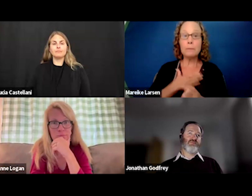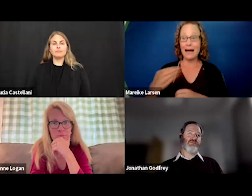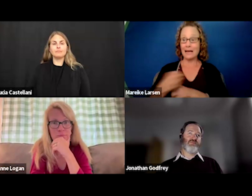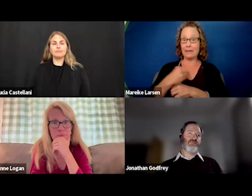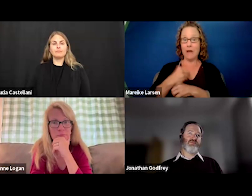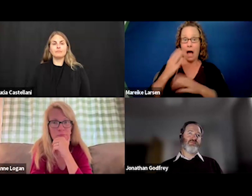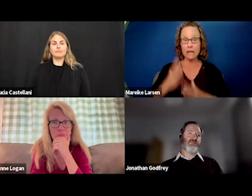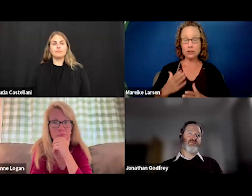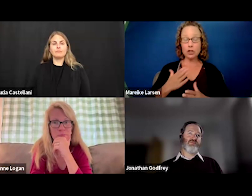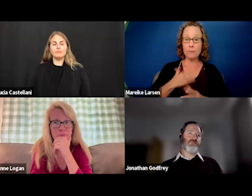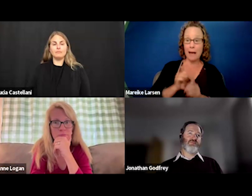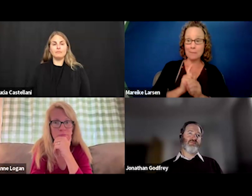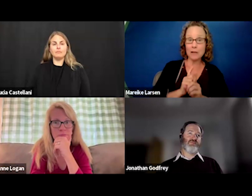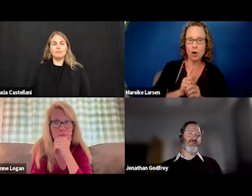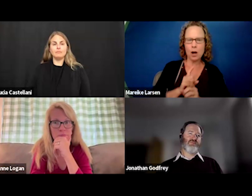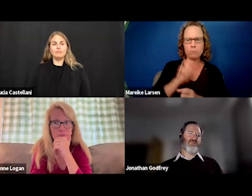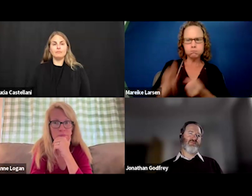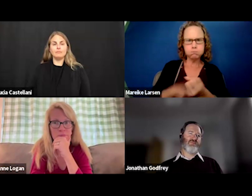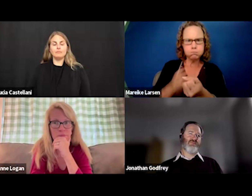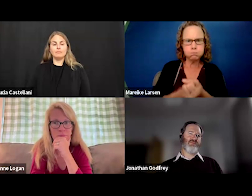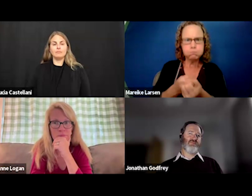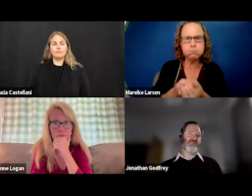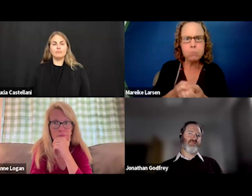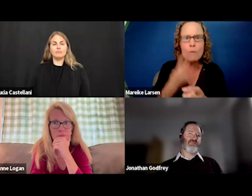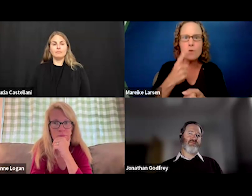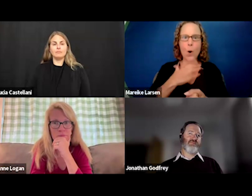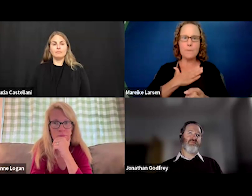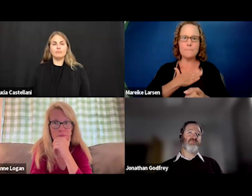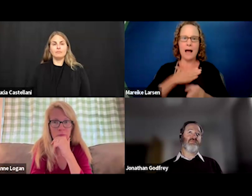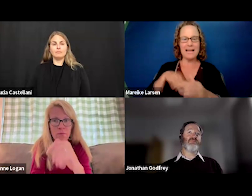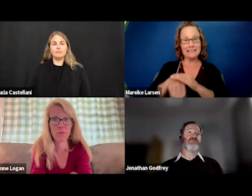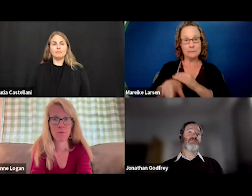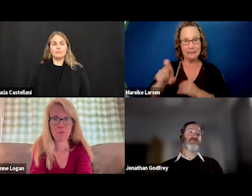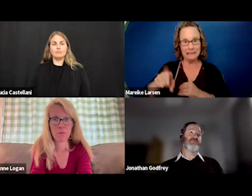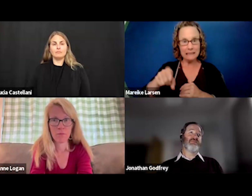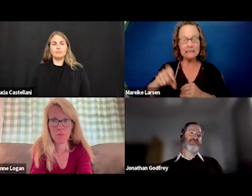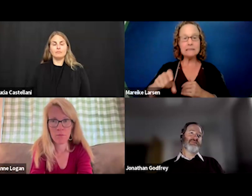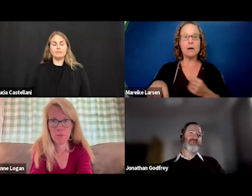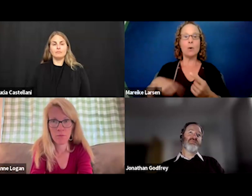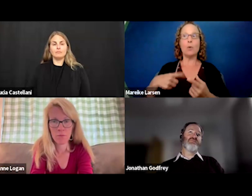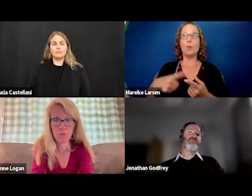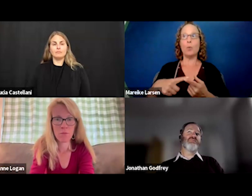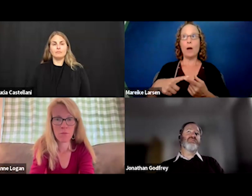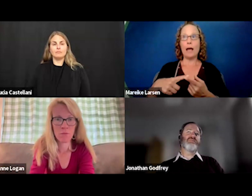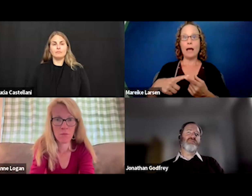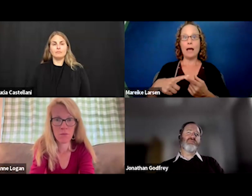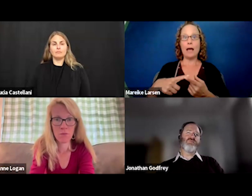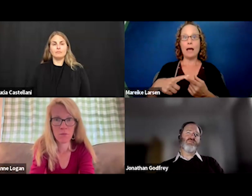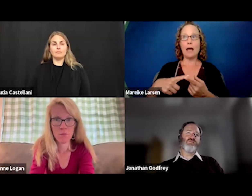helped advocate for my accessibility needs when my voice was not being heard,